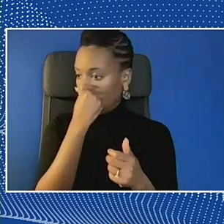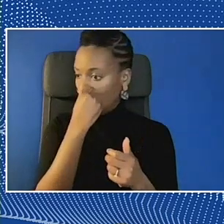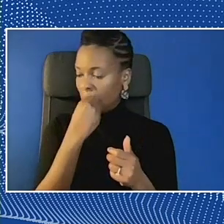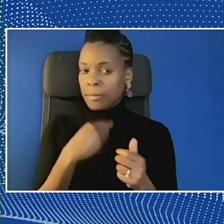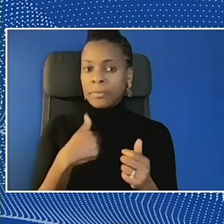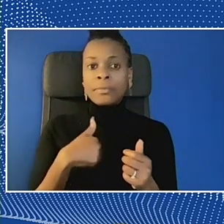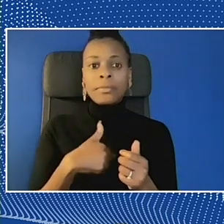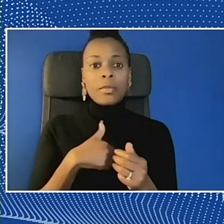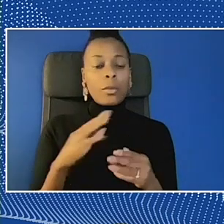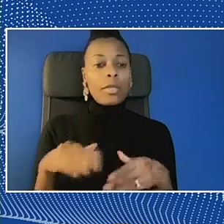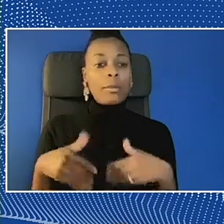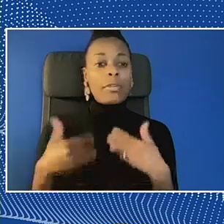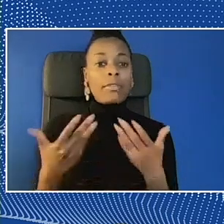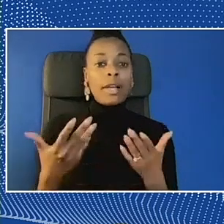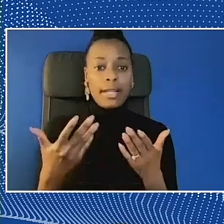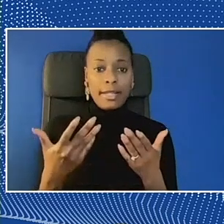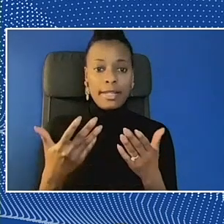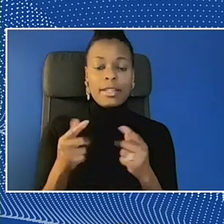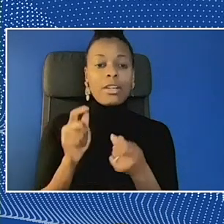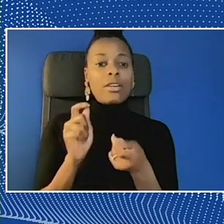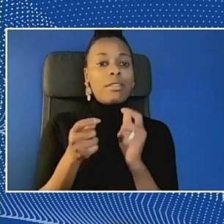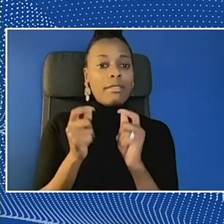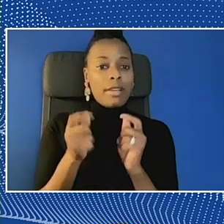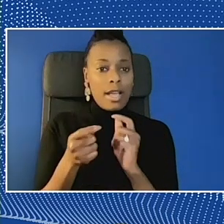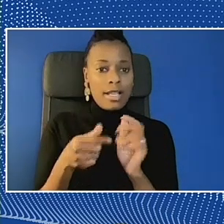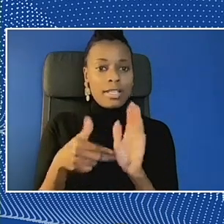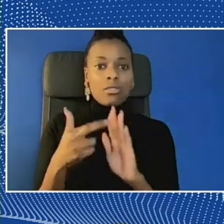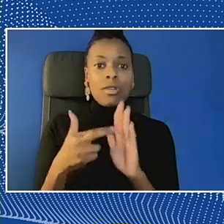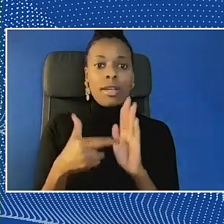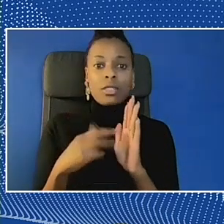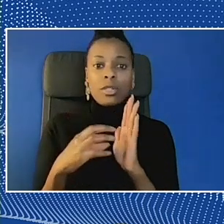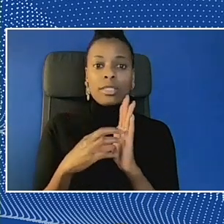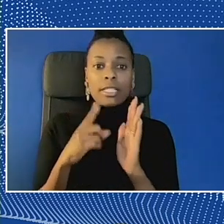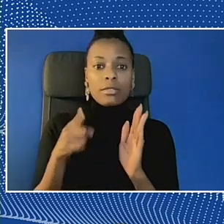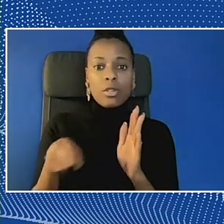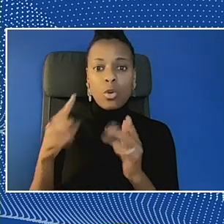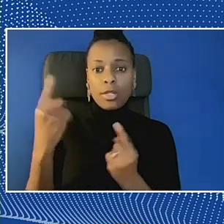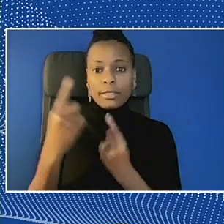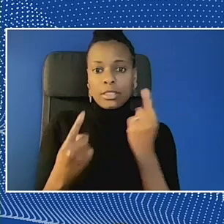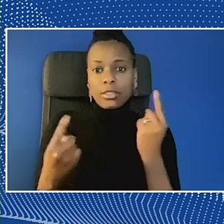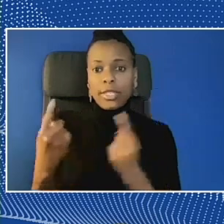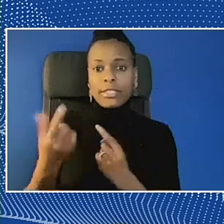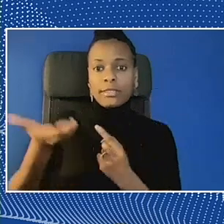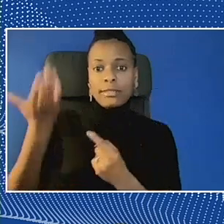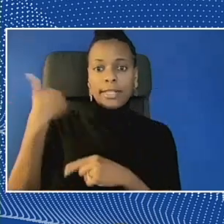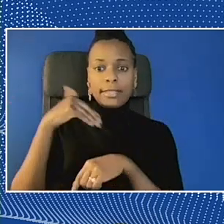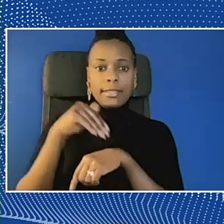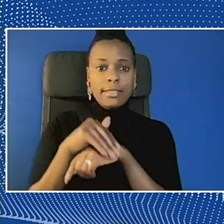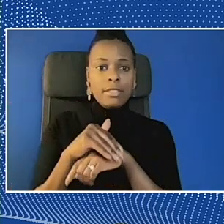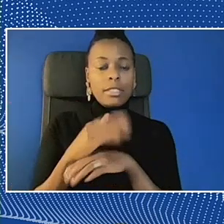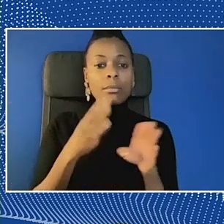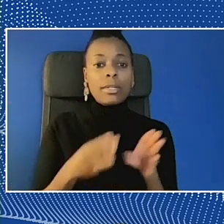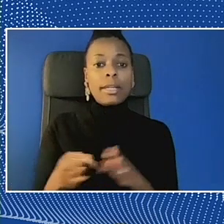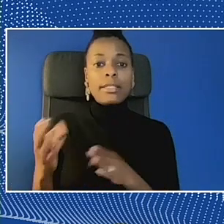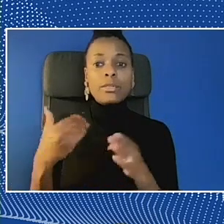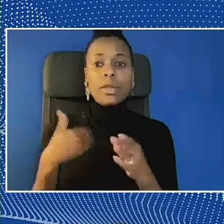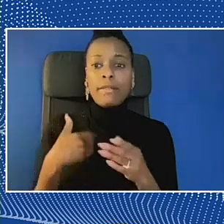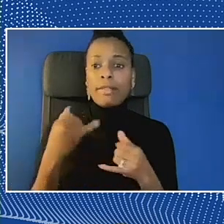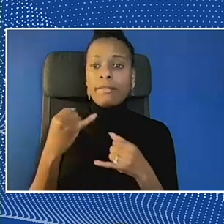Excuse me. We provided revised regulatory text for your consideration last evening, and we plan to have the final consensus vote on the proposed regulations later